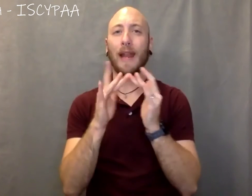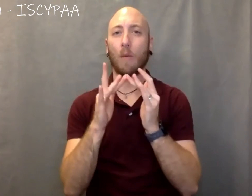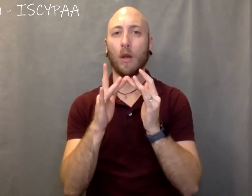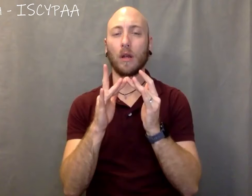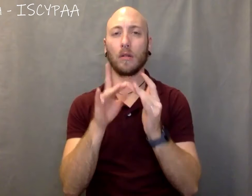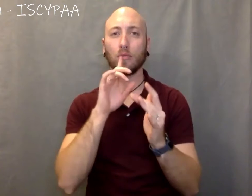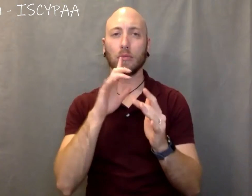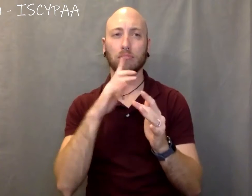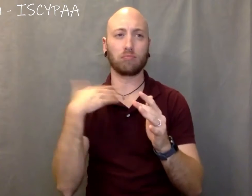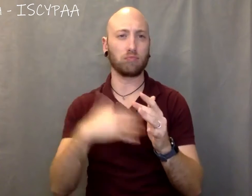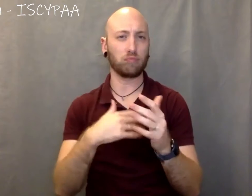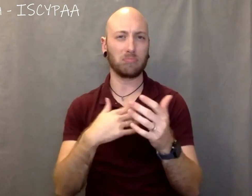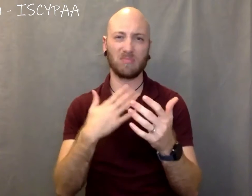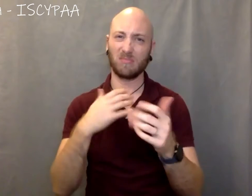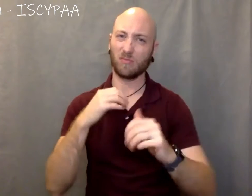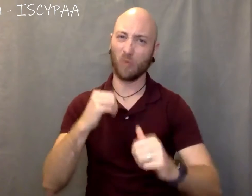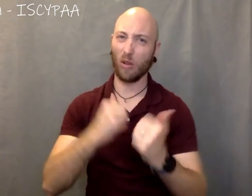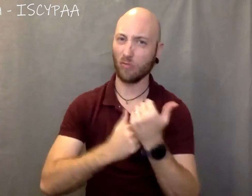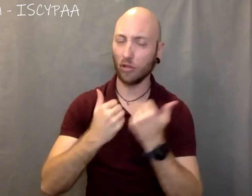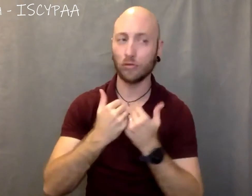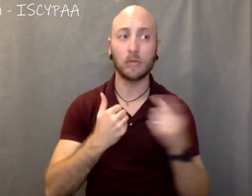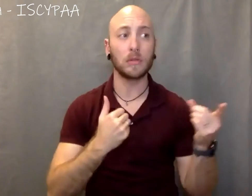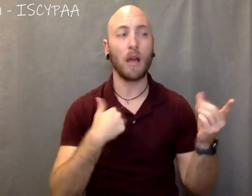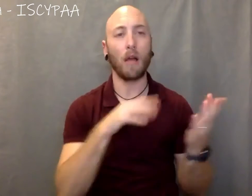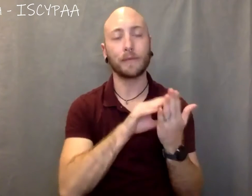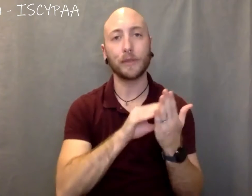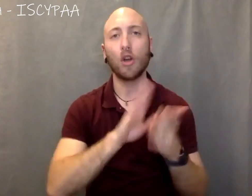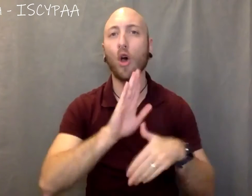principles which is the 12 steps, the 12 traditions, and the 12 concepts of a.